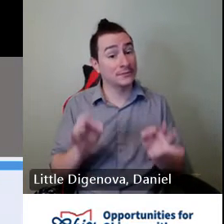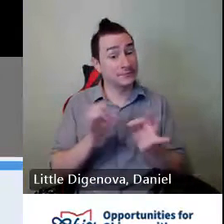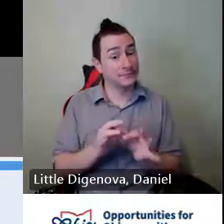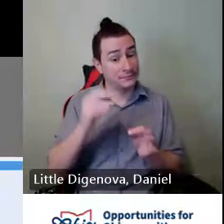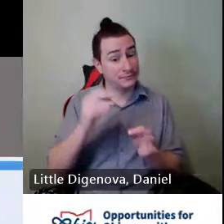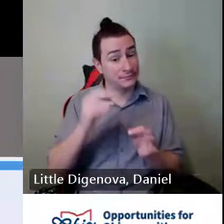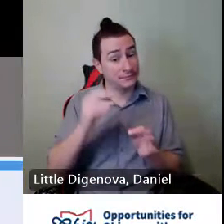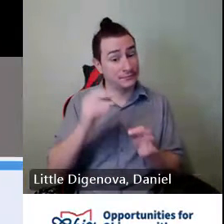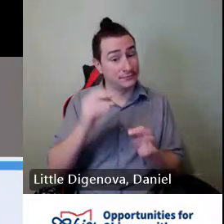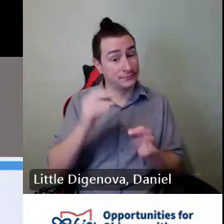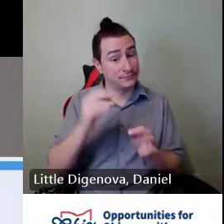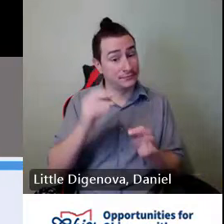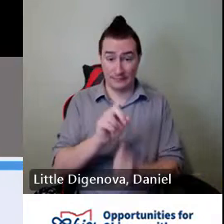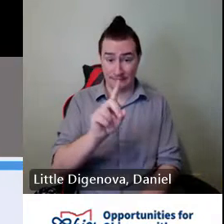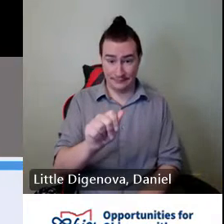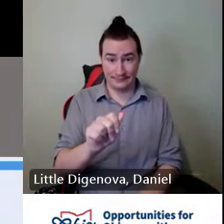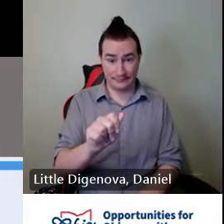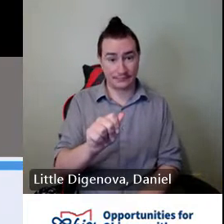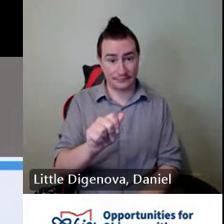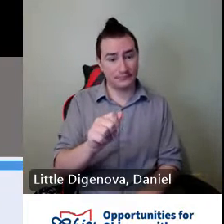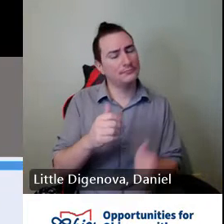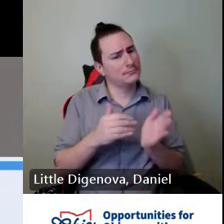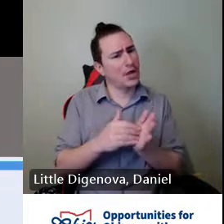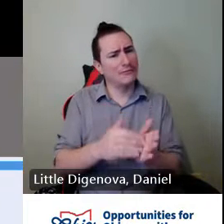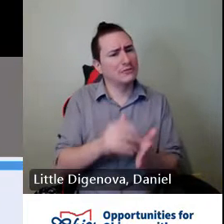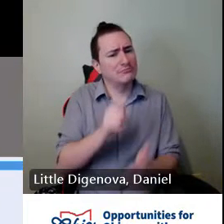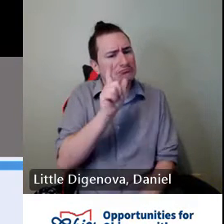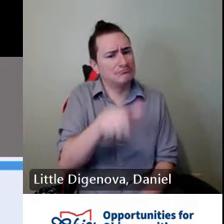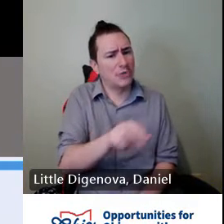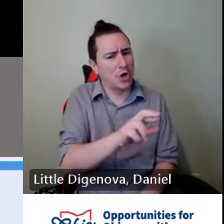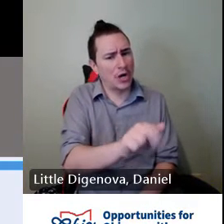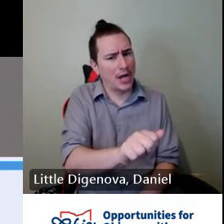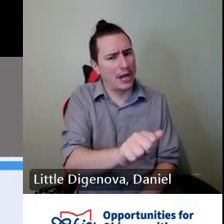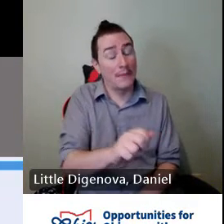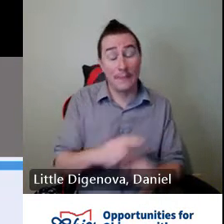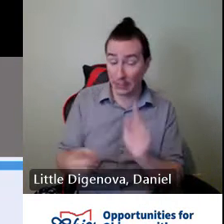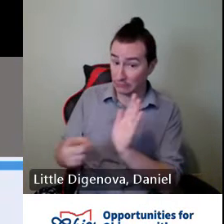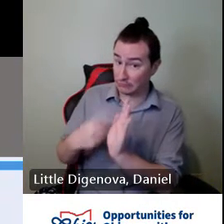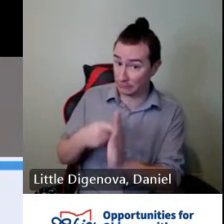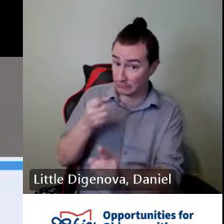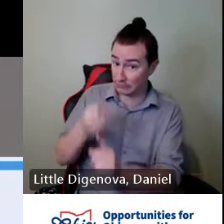reasonable accommodations, but when they do, there are times when what is needed may change.